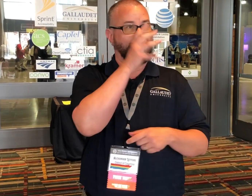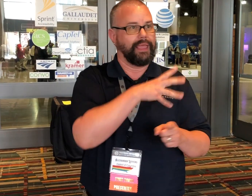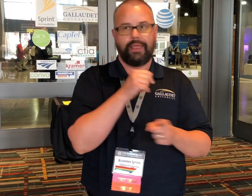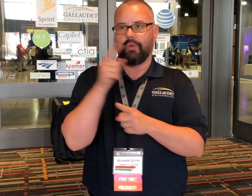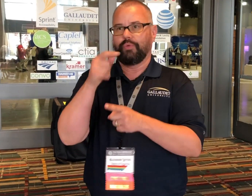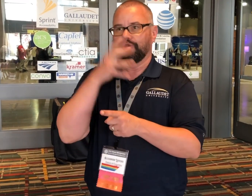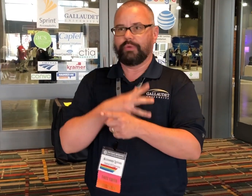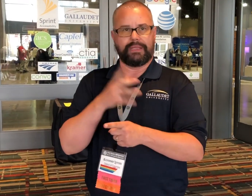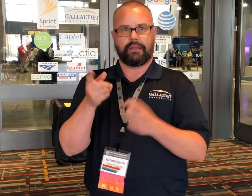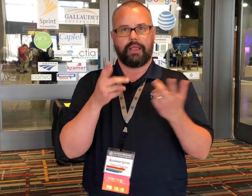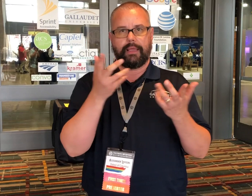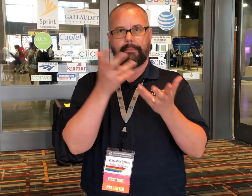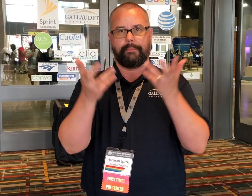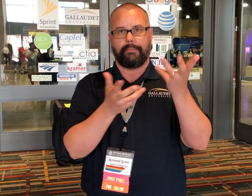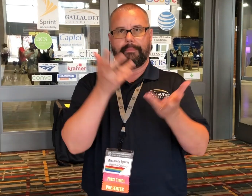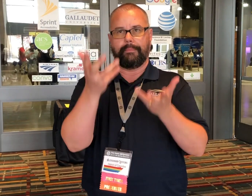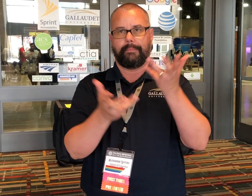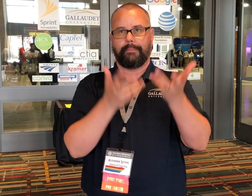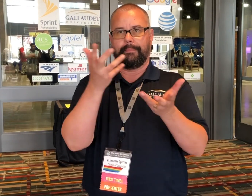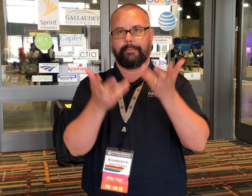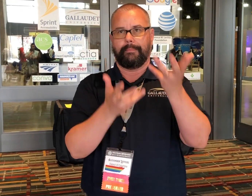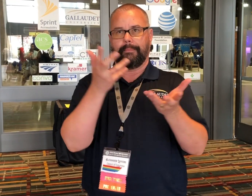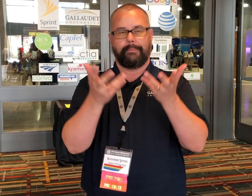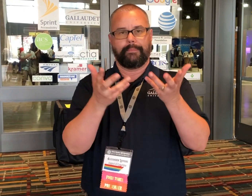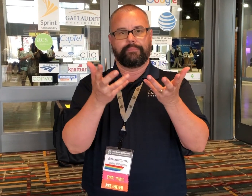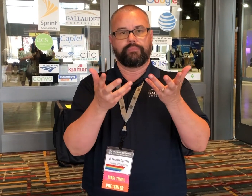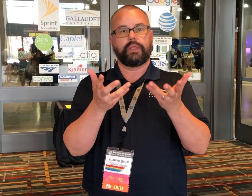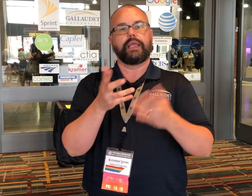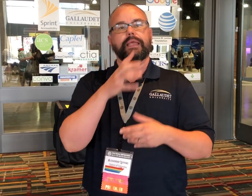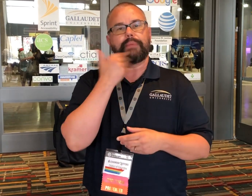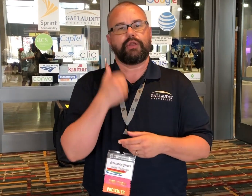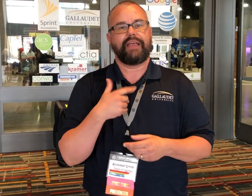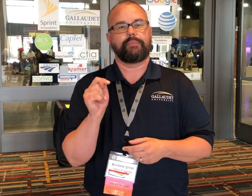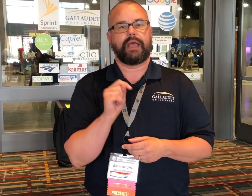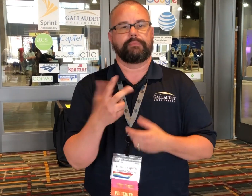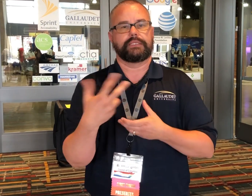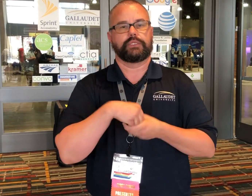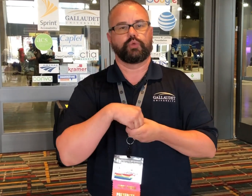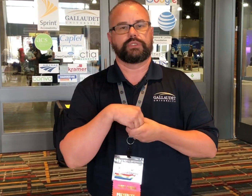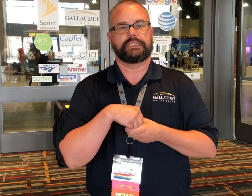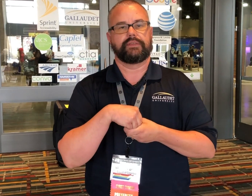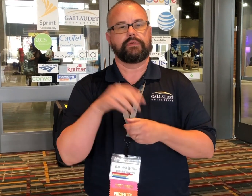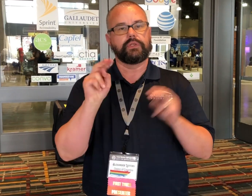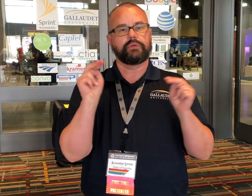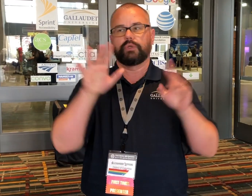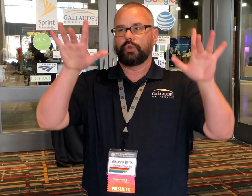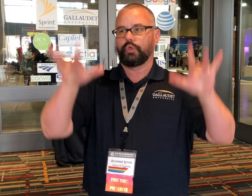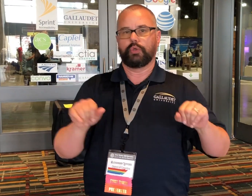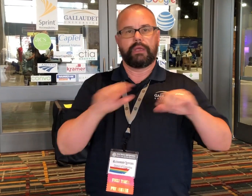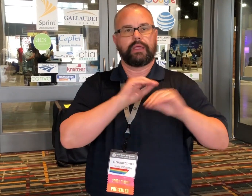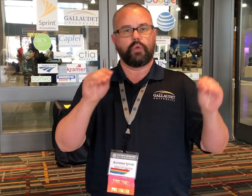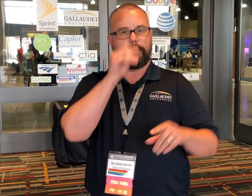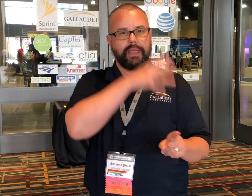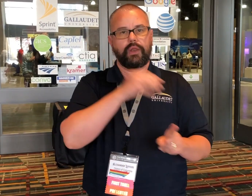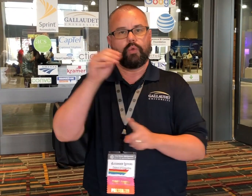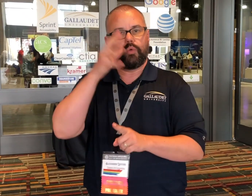both of them don’t really match their identities. It’s better to have bathrooms that is inclusive and neutral.